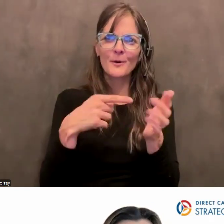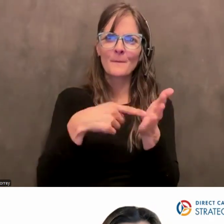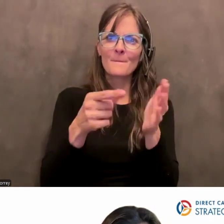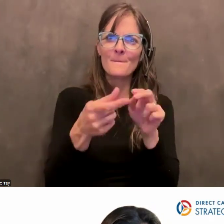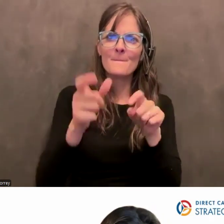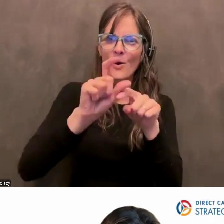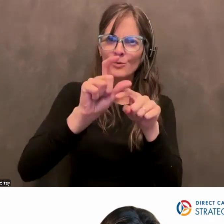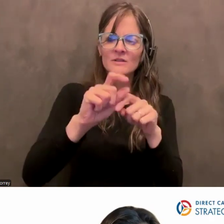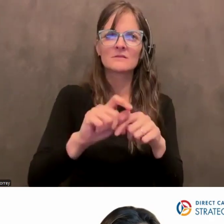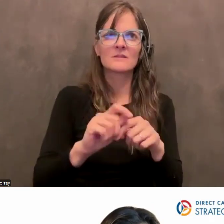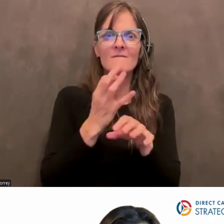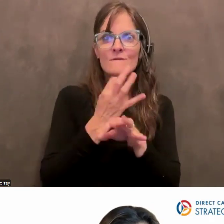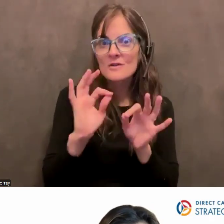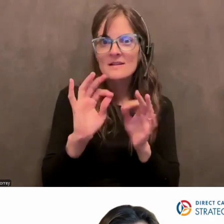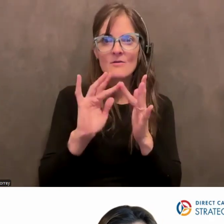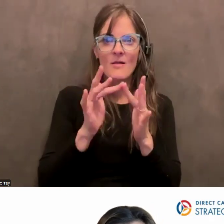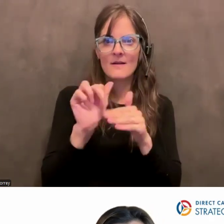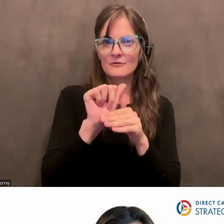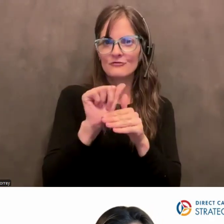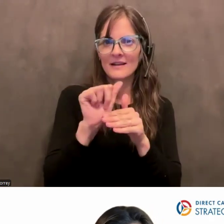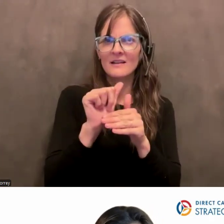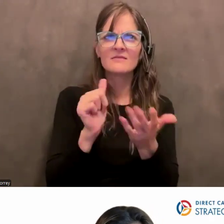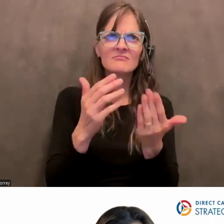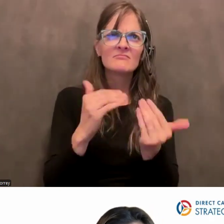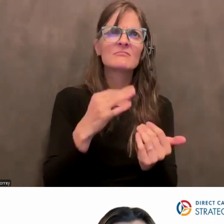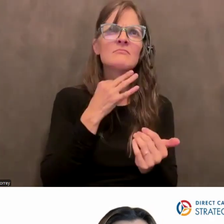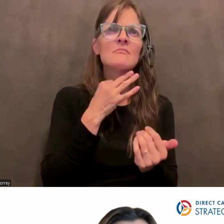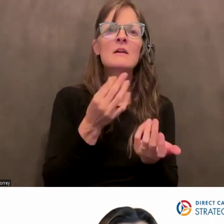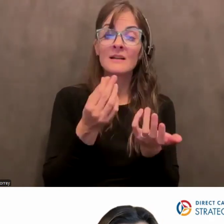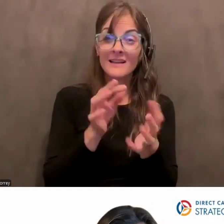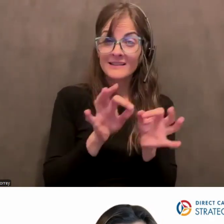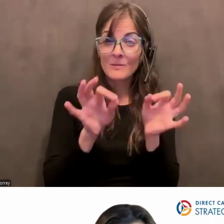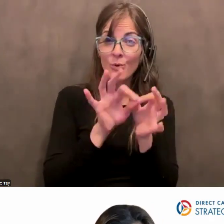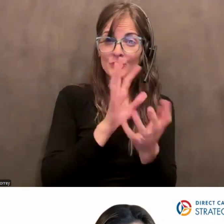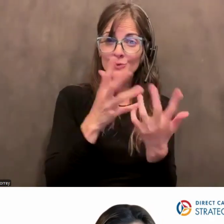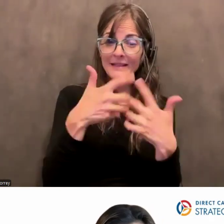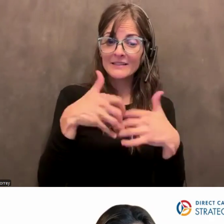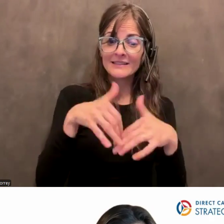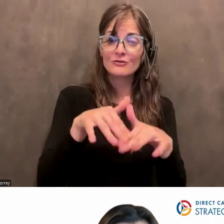to integrate a marketing campaign like the one you presented with these other types of initiatives that you're working on